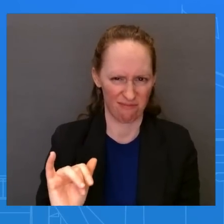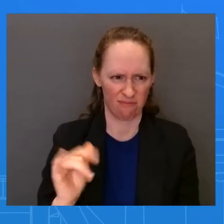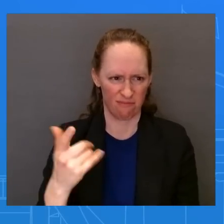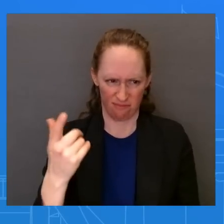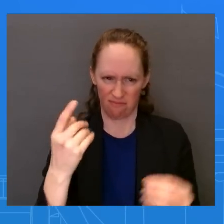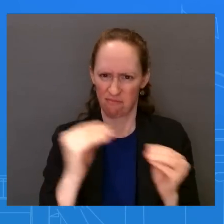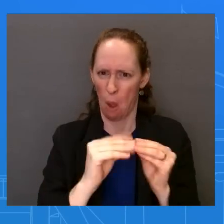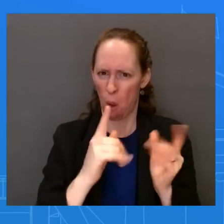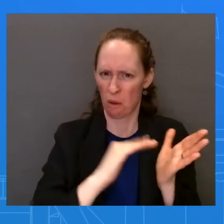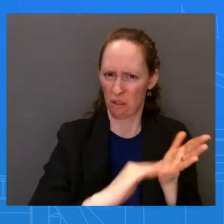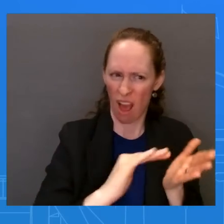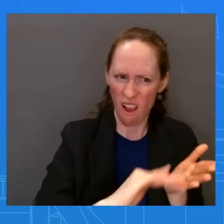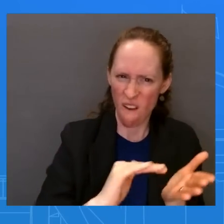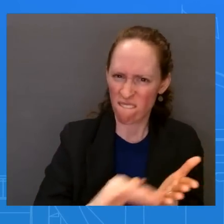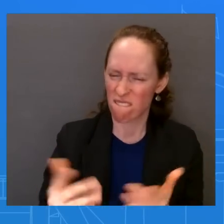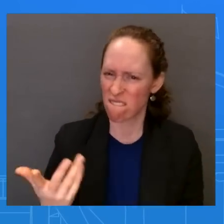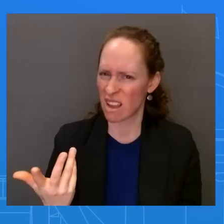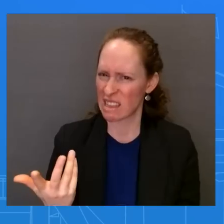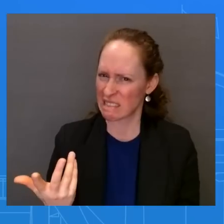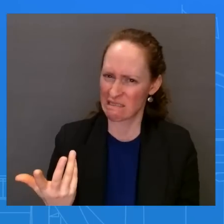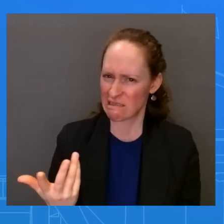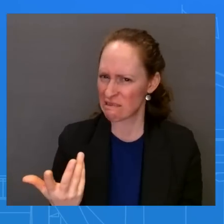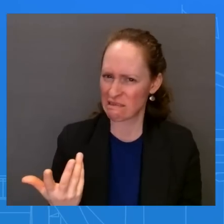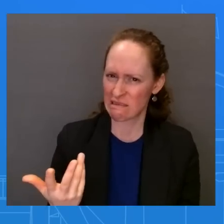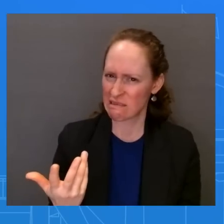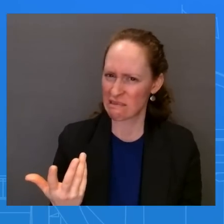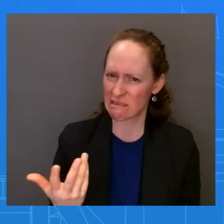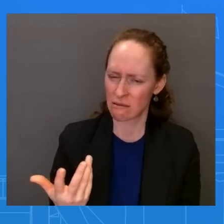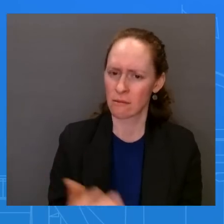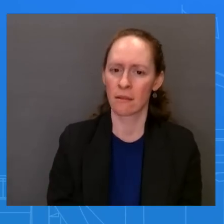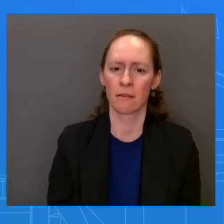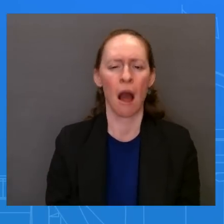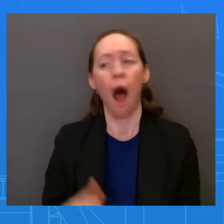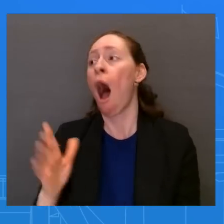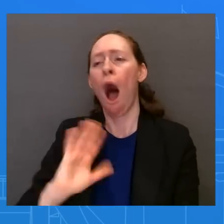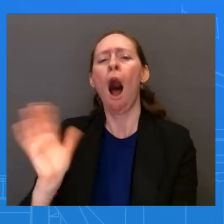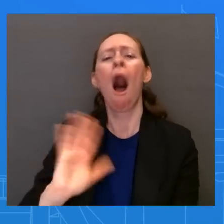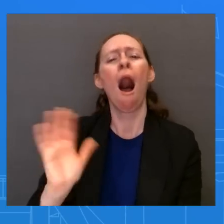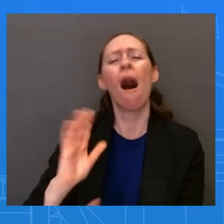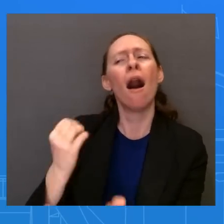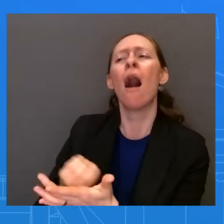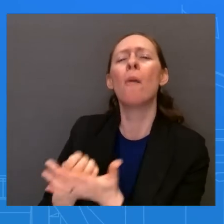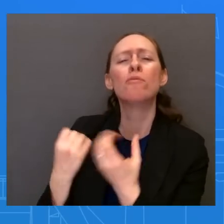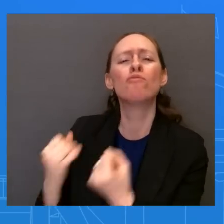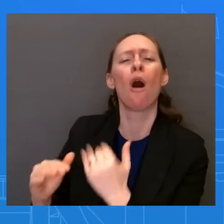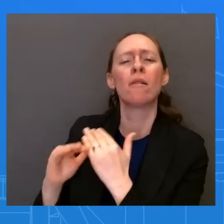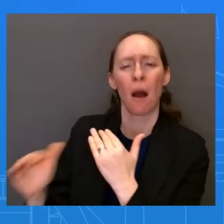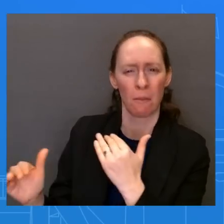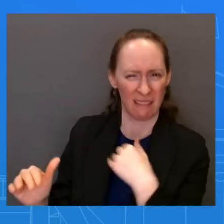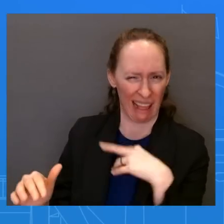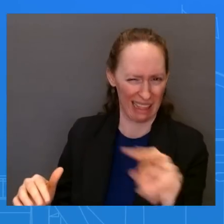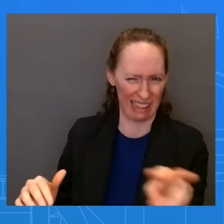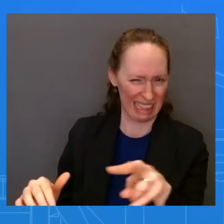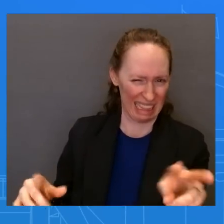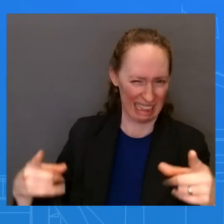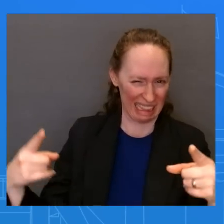and overall recovery in the labor market, how do you expect some of these numbers and some of these statistics to impact that recovery in the coming months?